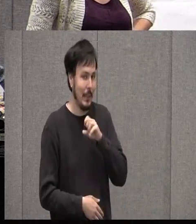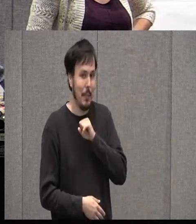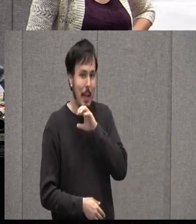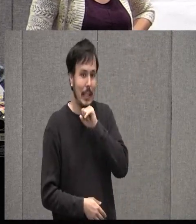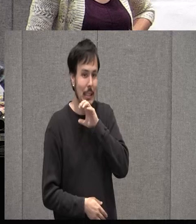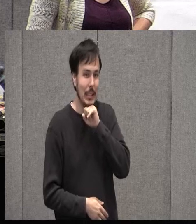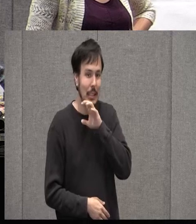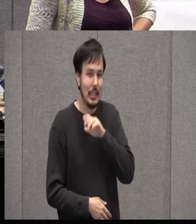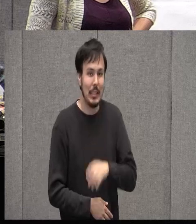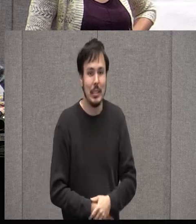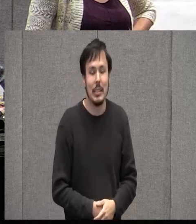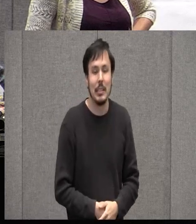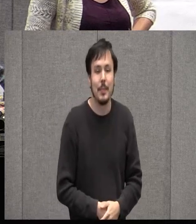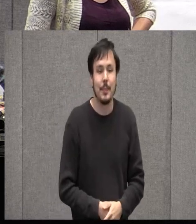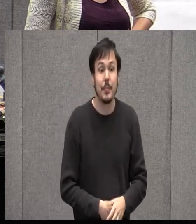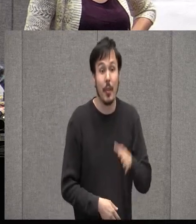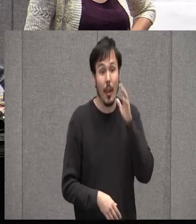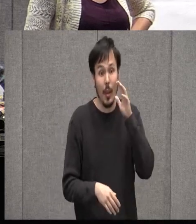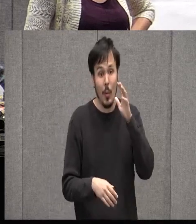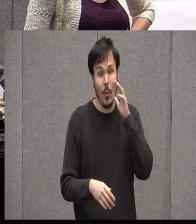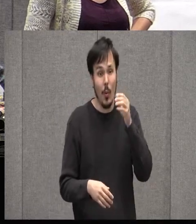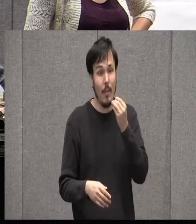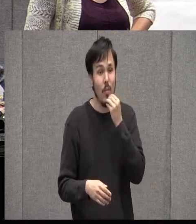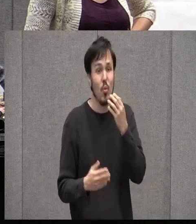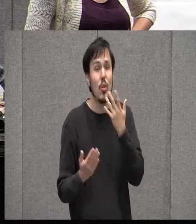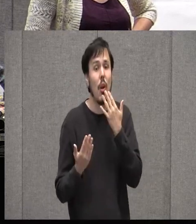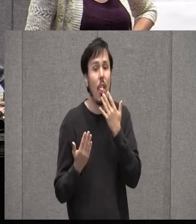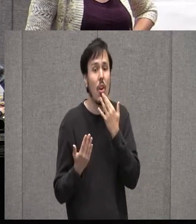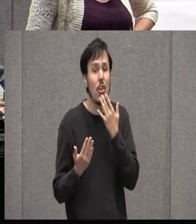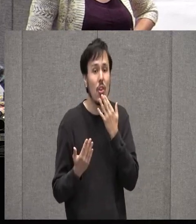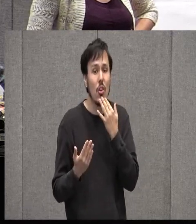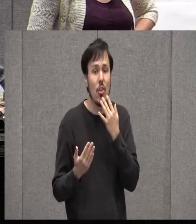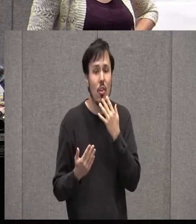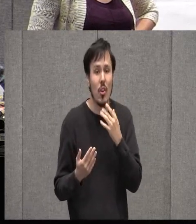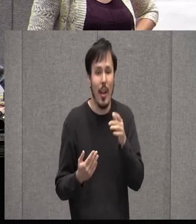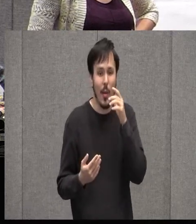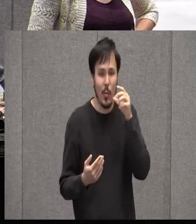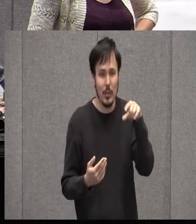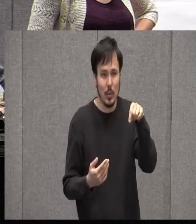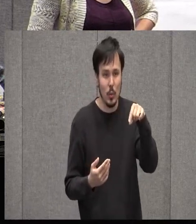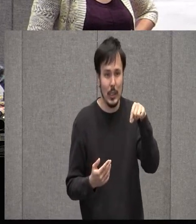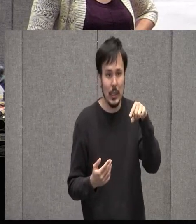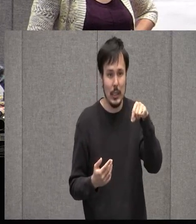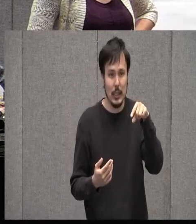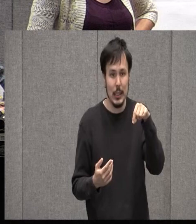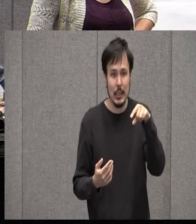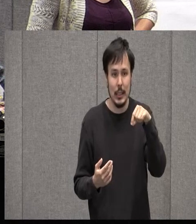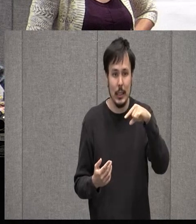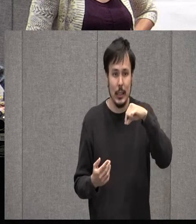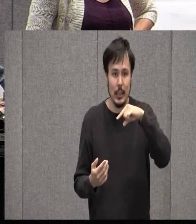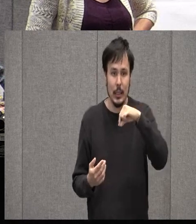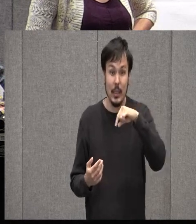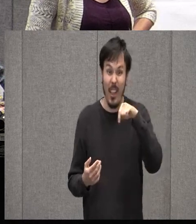Then I'm gonna take some food coloring. Just gonna squeeze it in there and this is green.